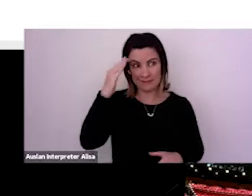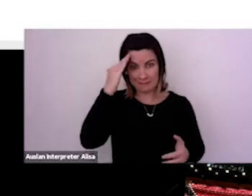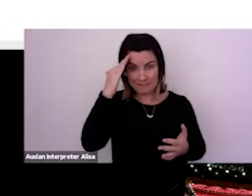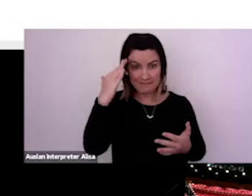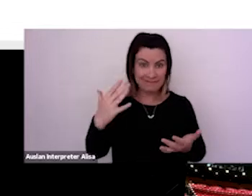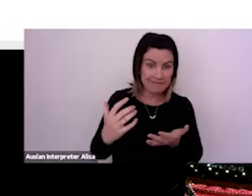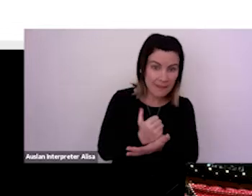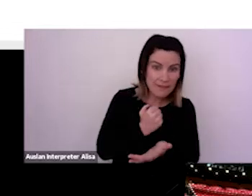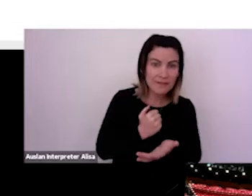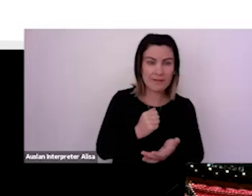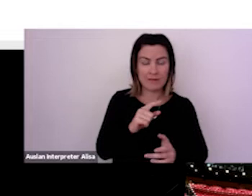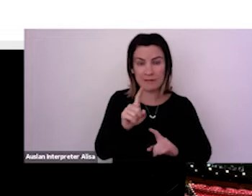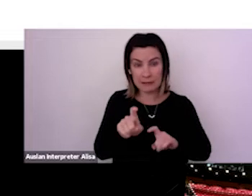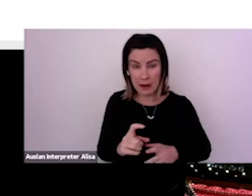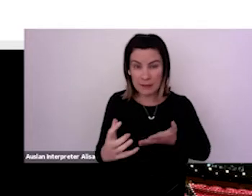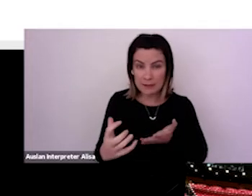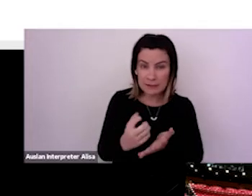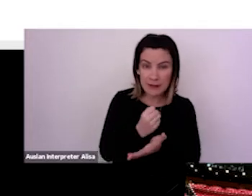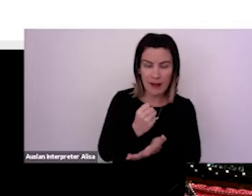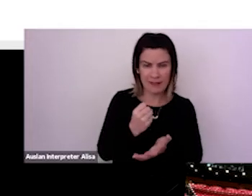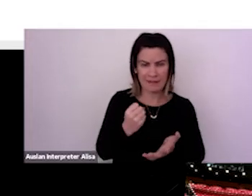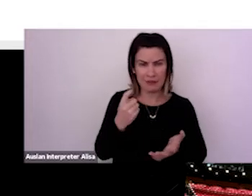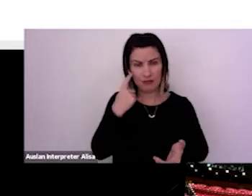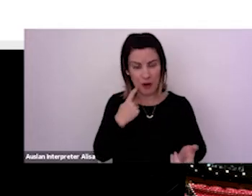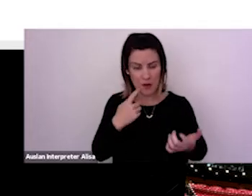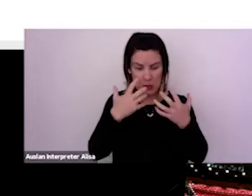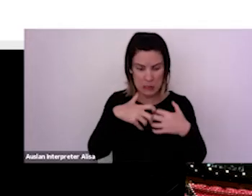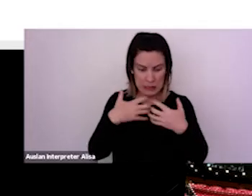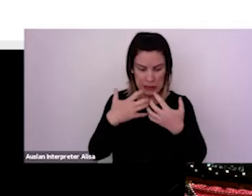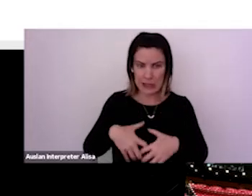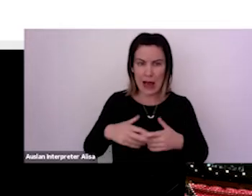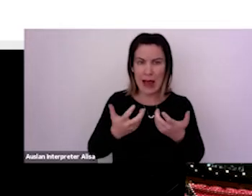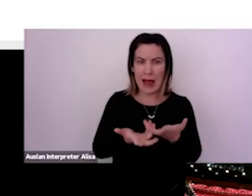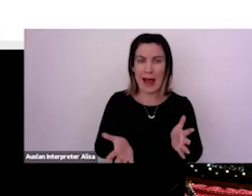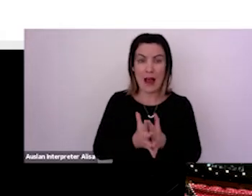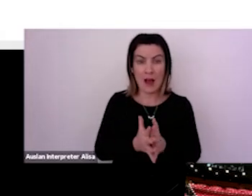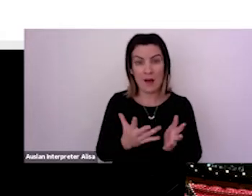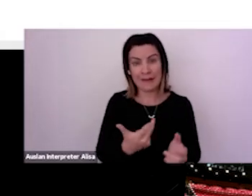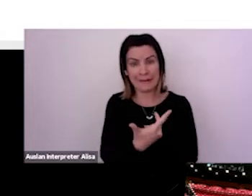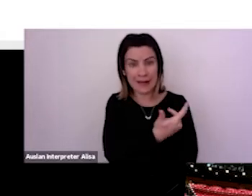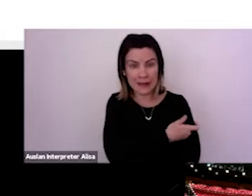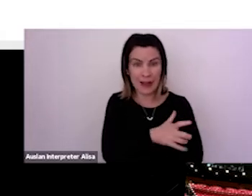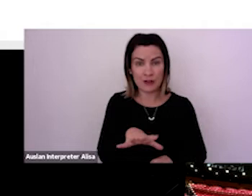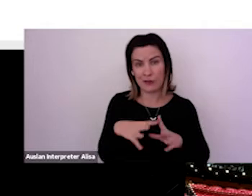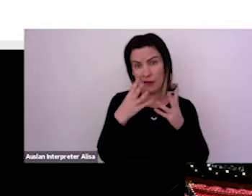working through all of the tricky things that we have going on at the moment, in terms of vaccination. When we asked people in